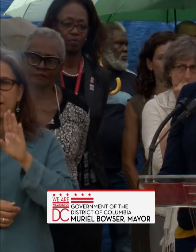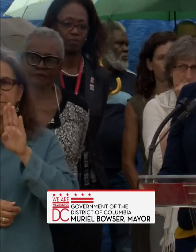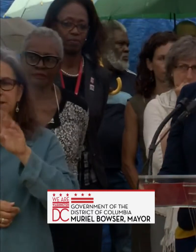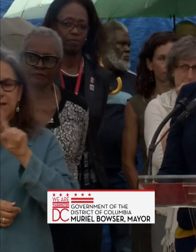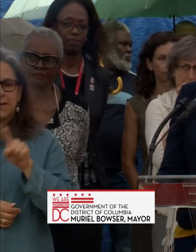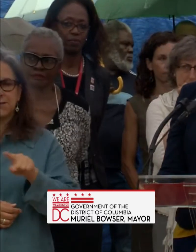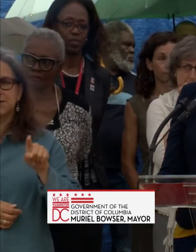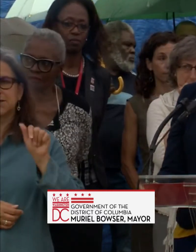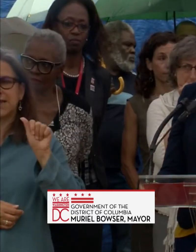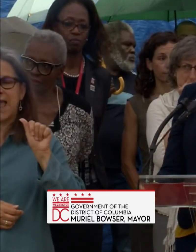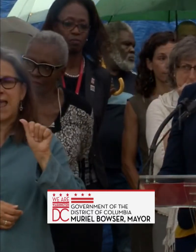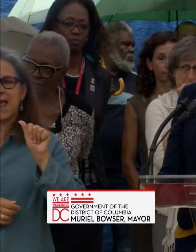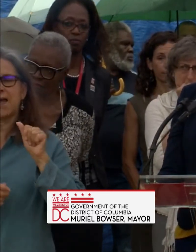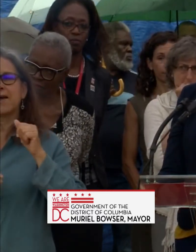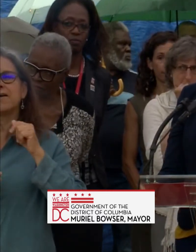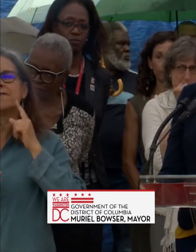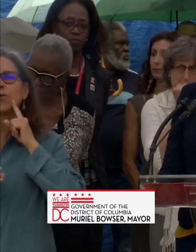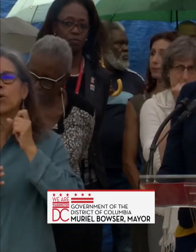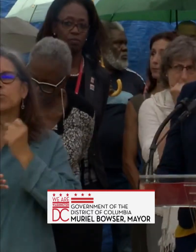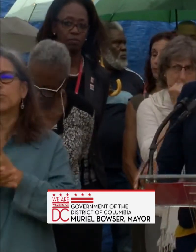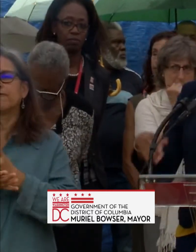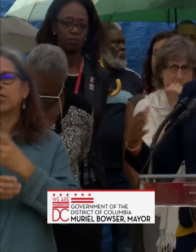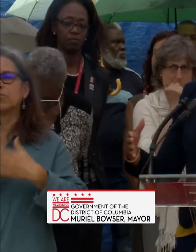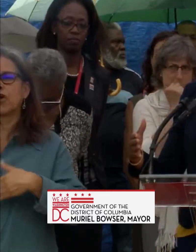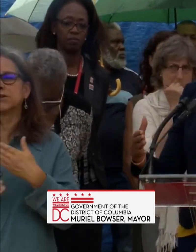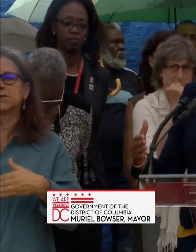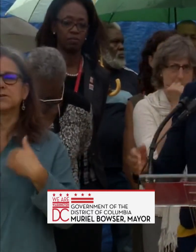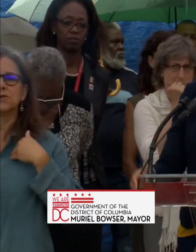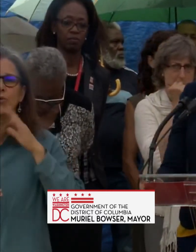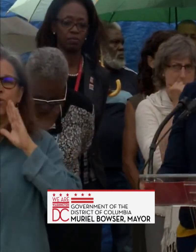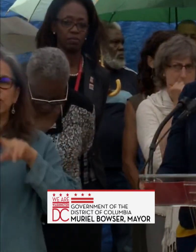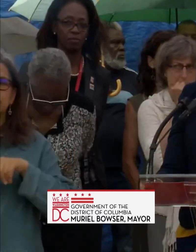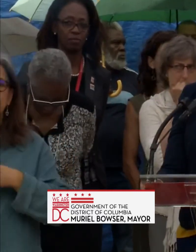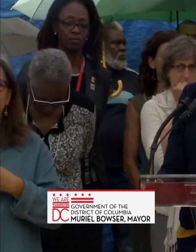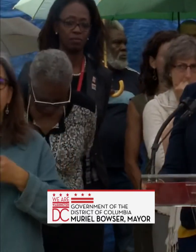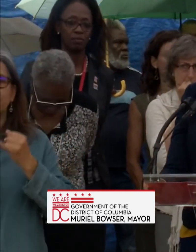AND WE WILL START ON THE FINAL THREE PROJECTS THAT WERE